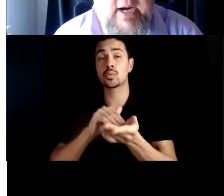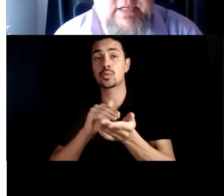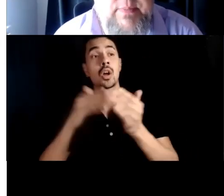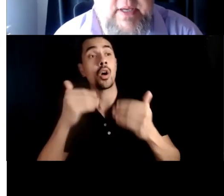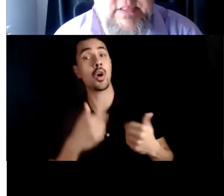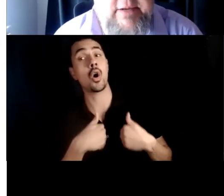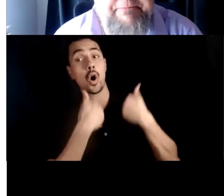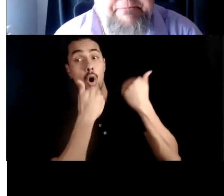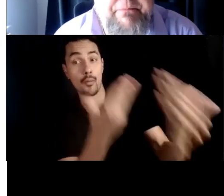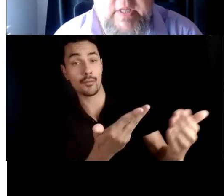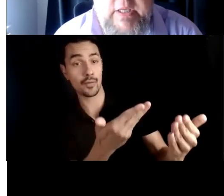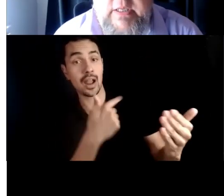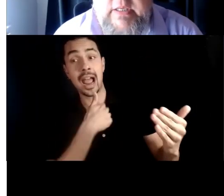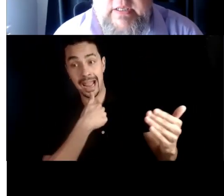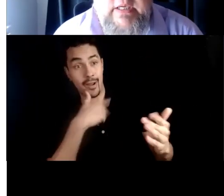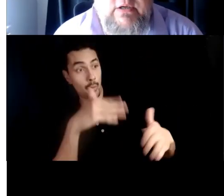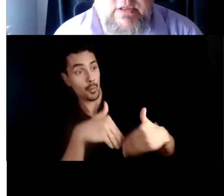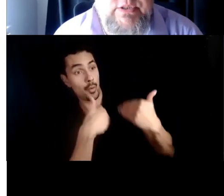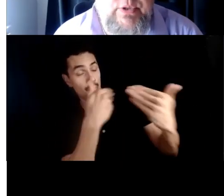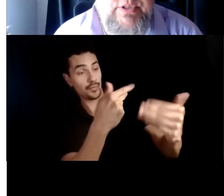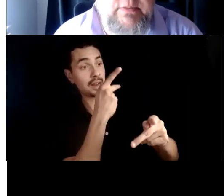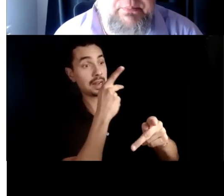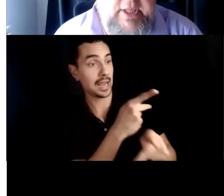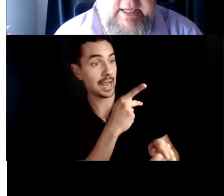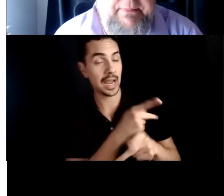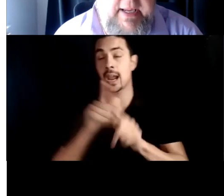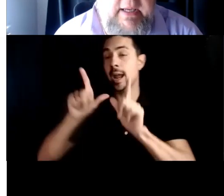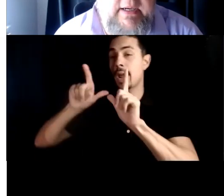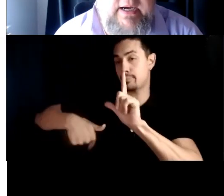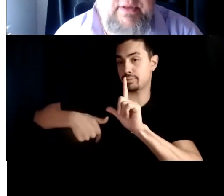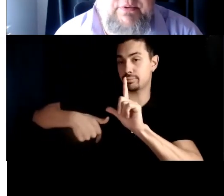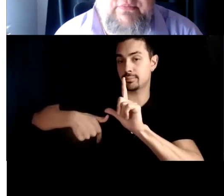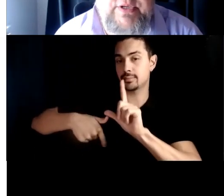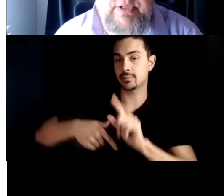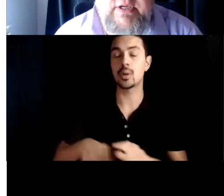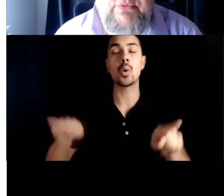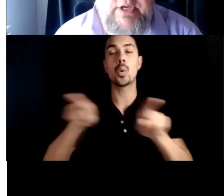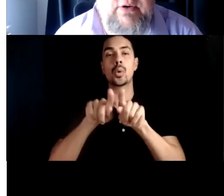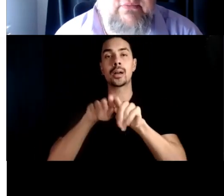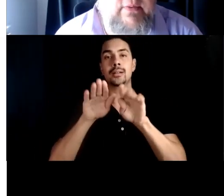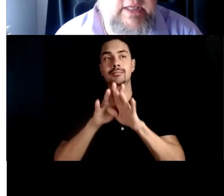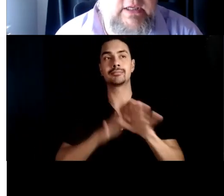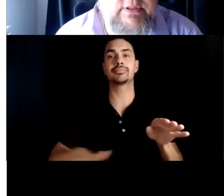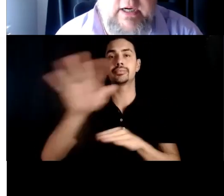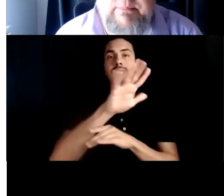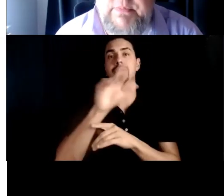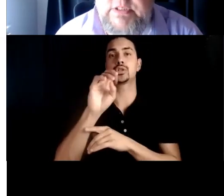to practice medicine. It also issues a blanket ban on the provision of gender-affirming healthcare.